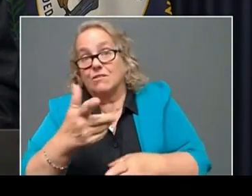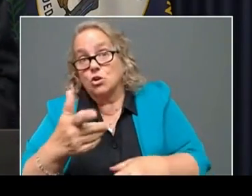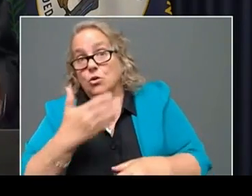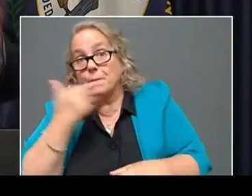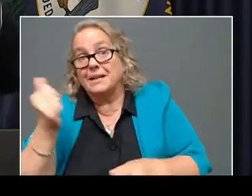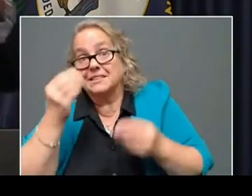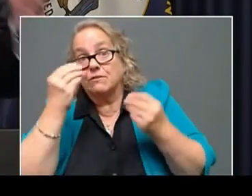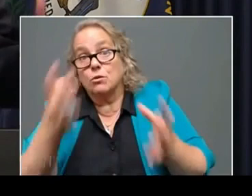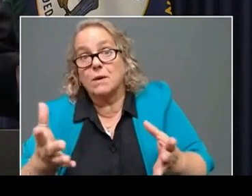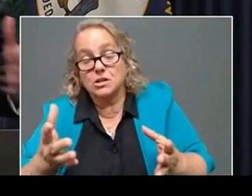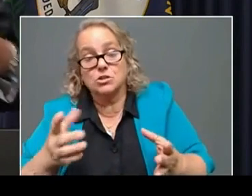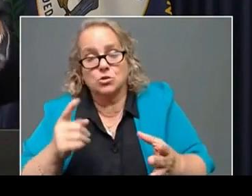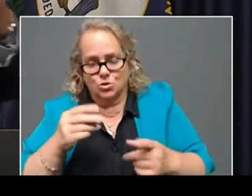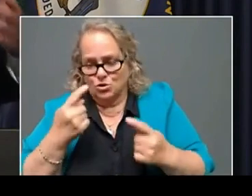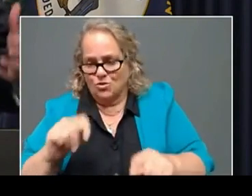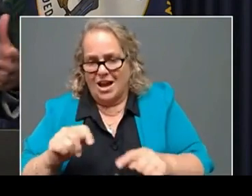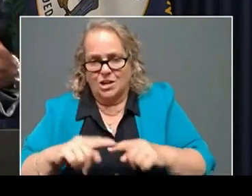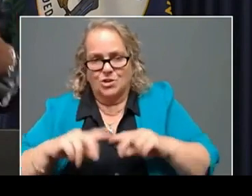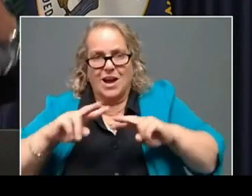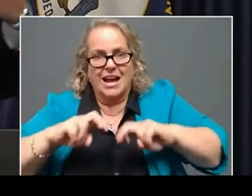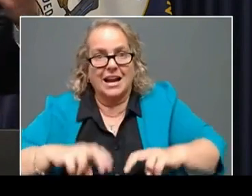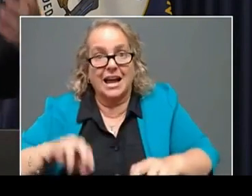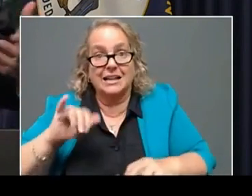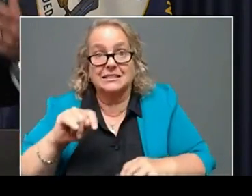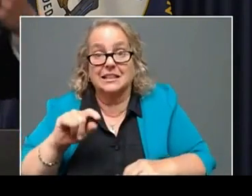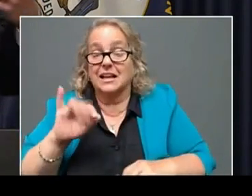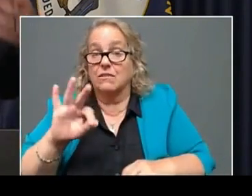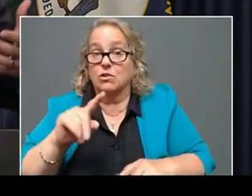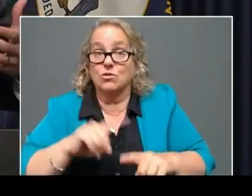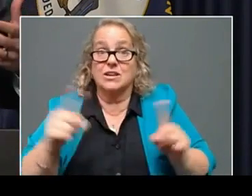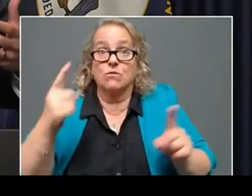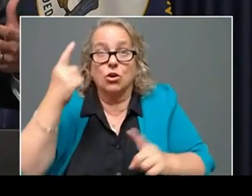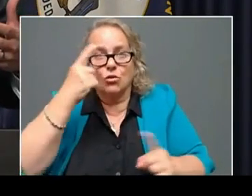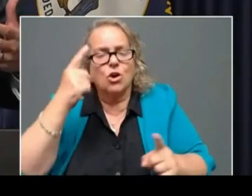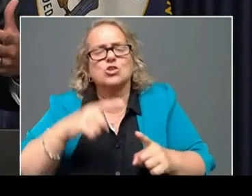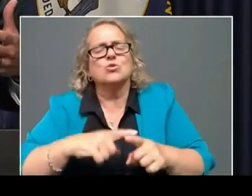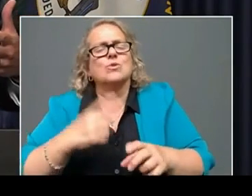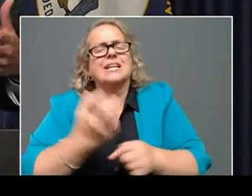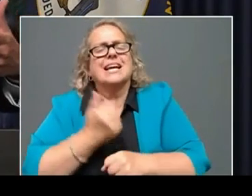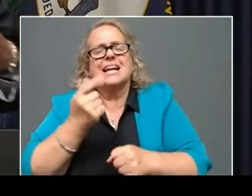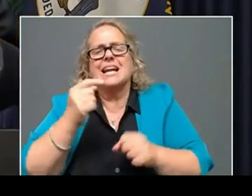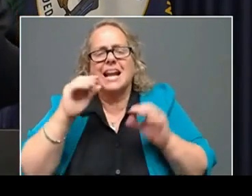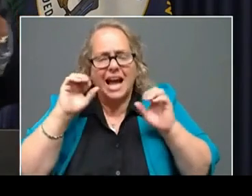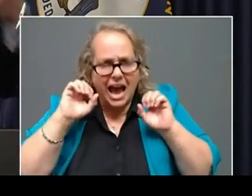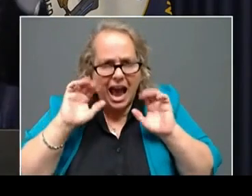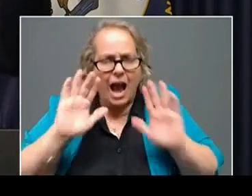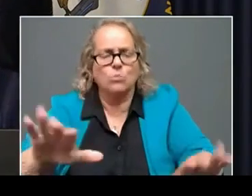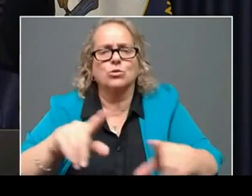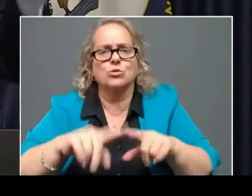try to then analyze it and if there are different thoughts. But to get it out to people and what we've seen, especially in this last week with